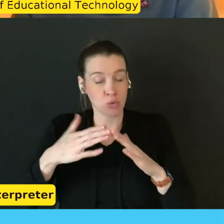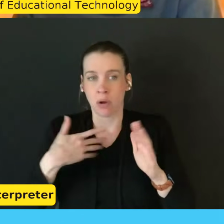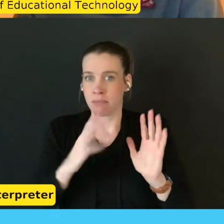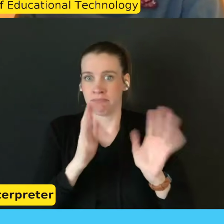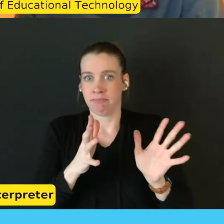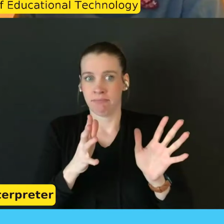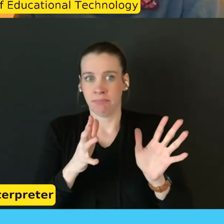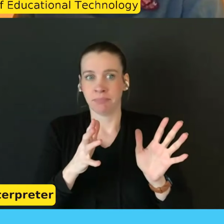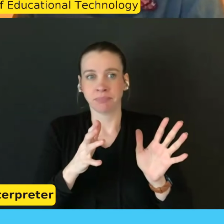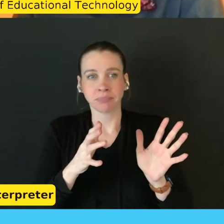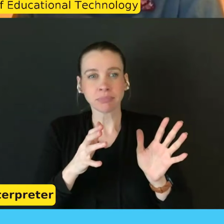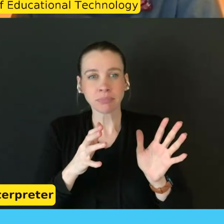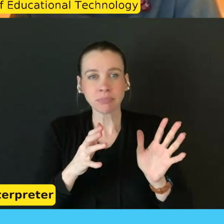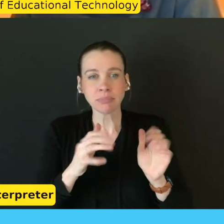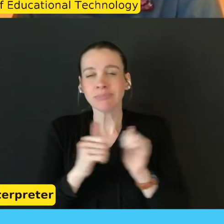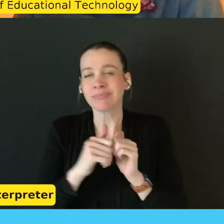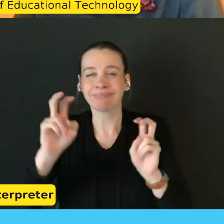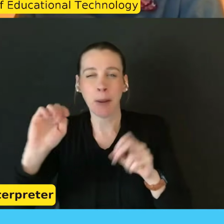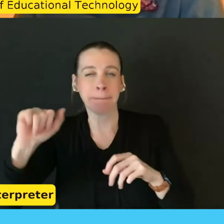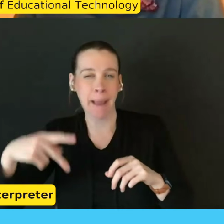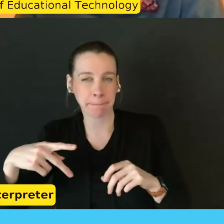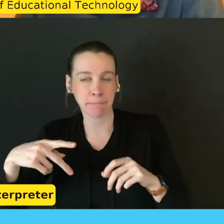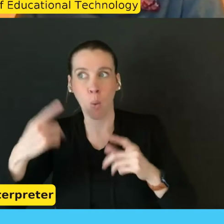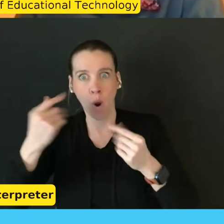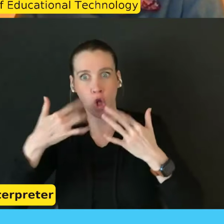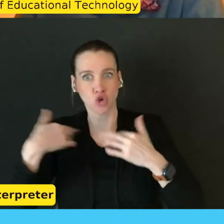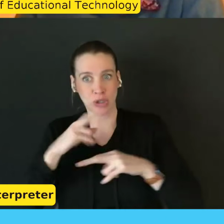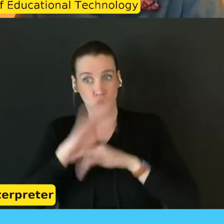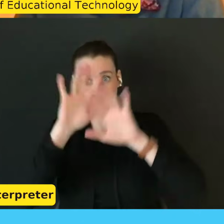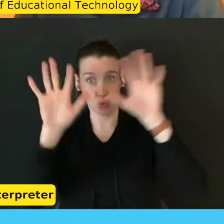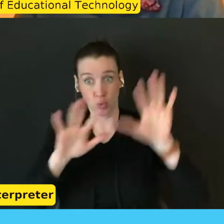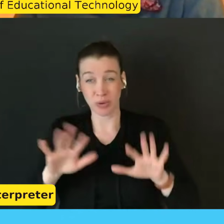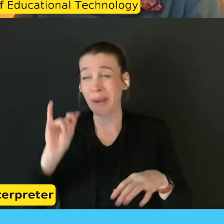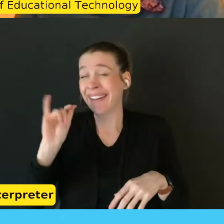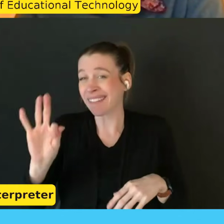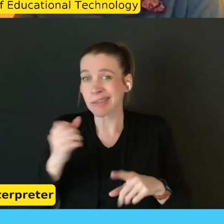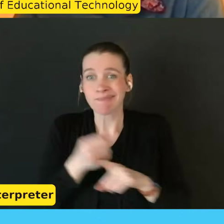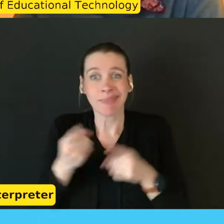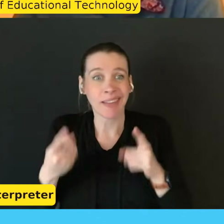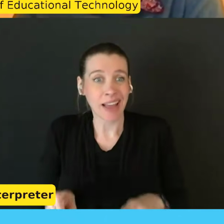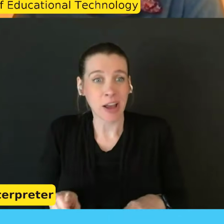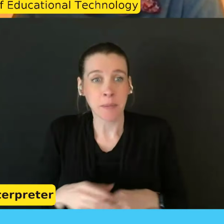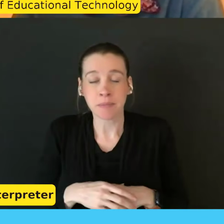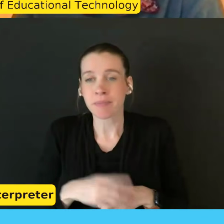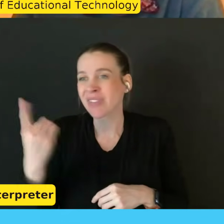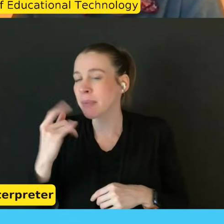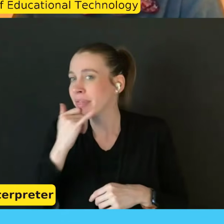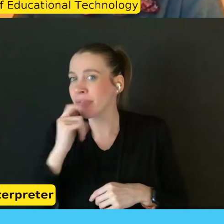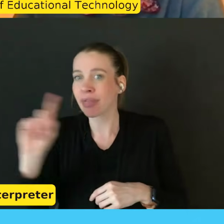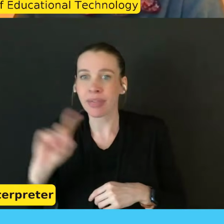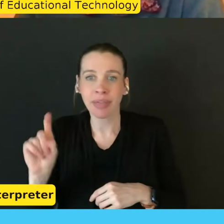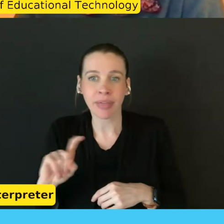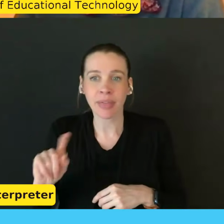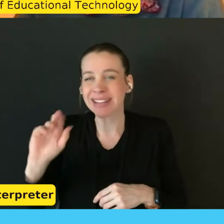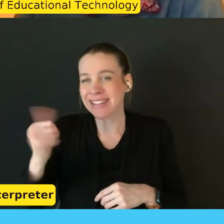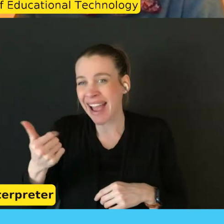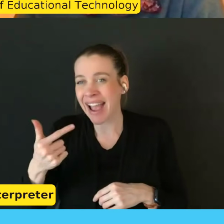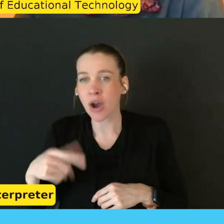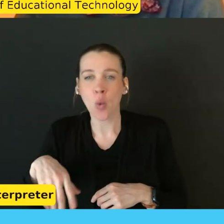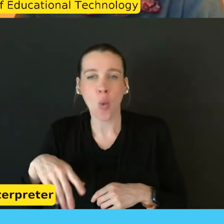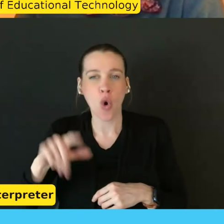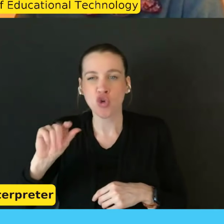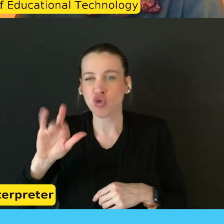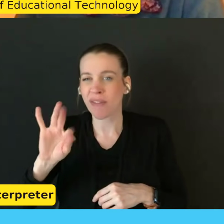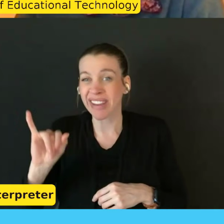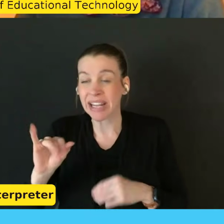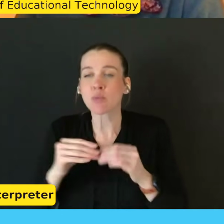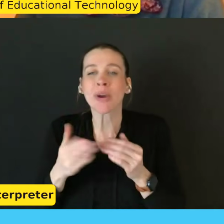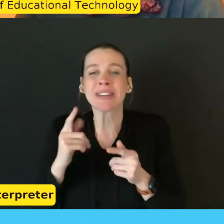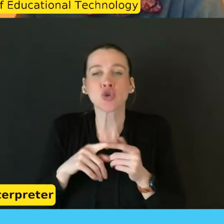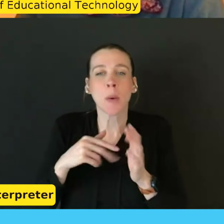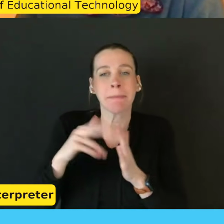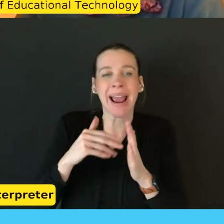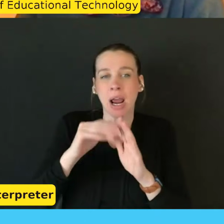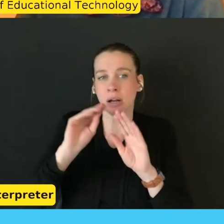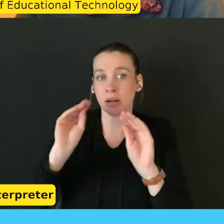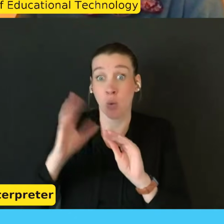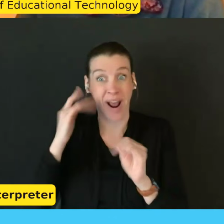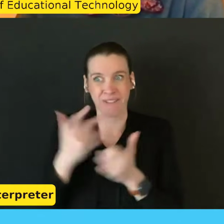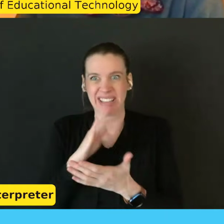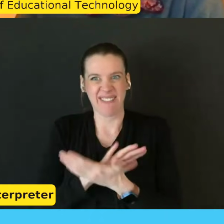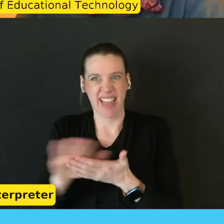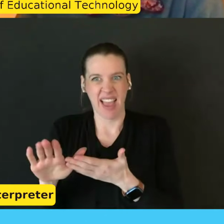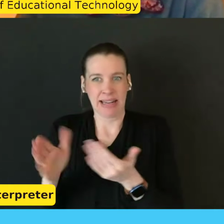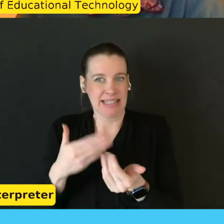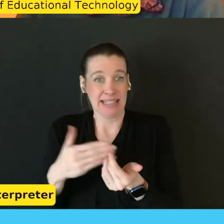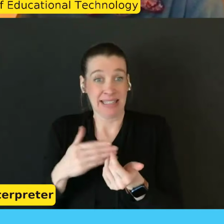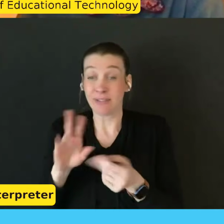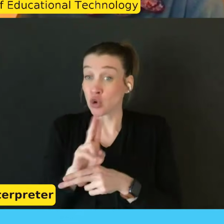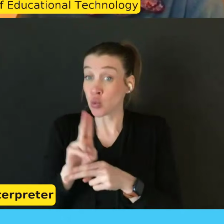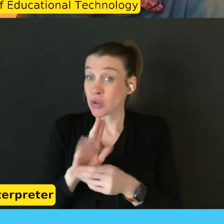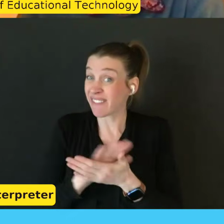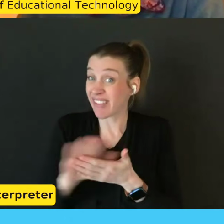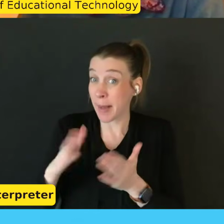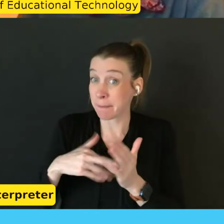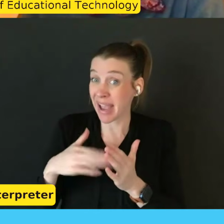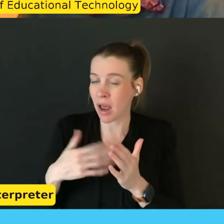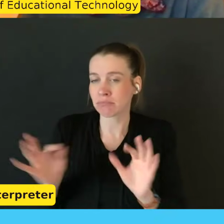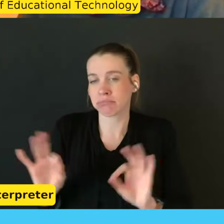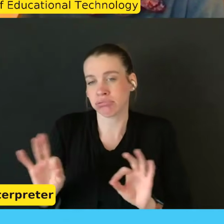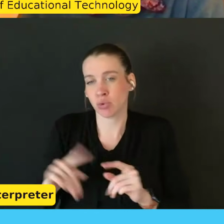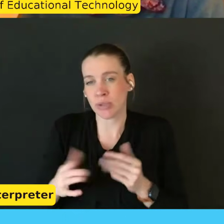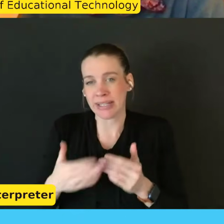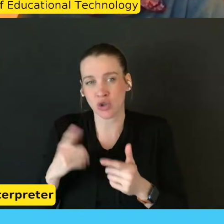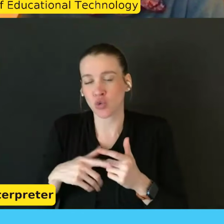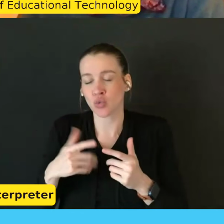There's so many things that I see there, it's amazing. Someone says have you ever used a graffiti removal for a clear coat? I learned that there's a protective mixture, I like to learn more about that. I don't know that. Basically with my murals, the communities where I